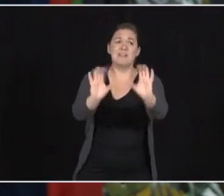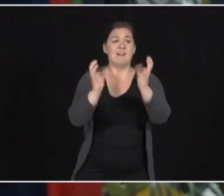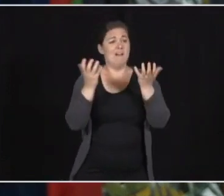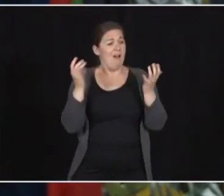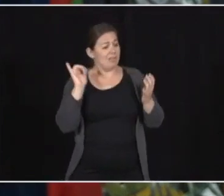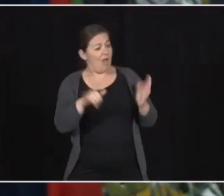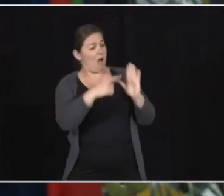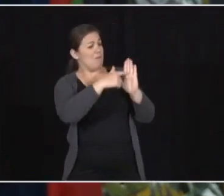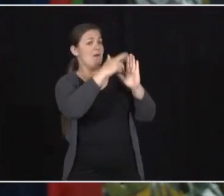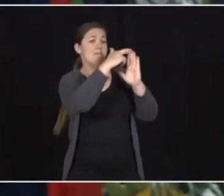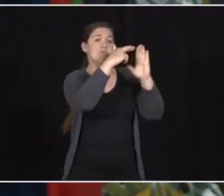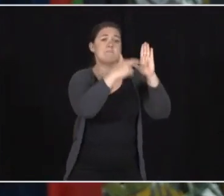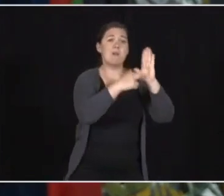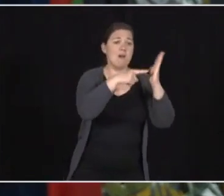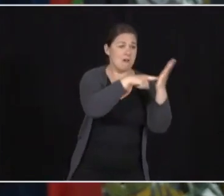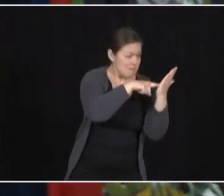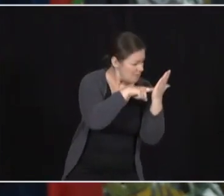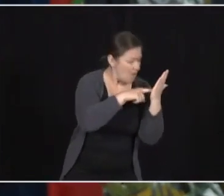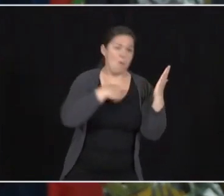in the Canadian Armed Forces report.